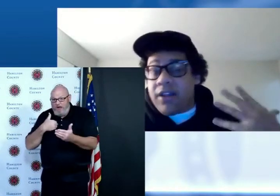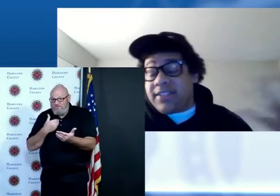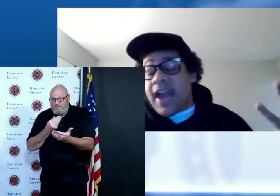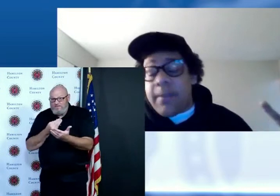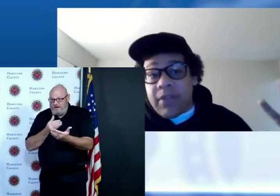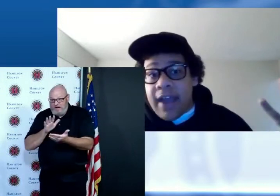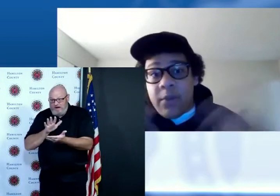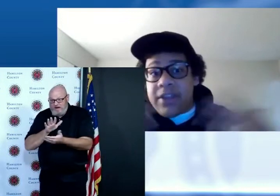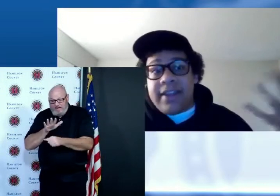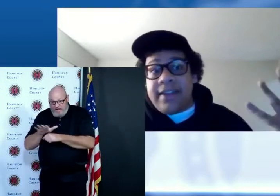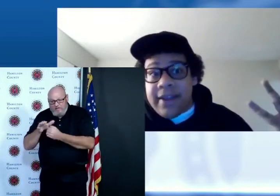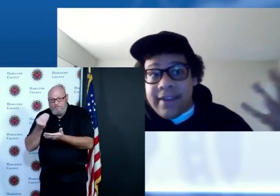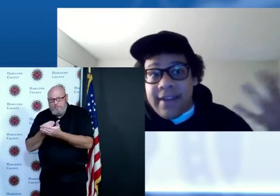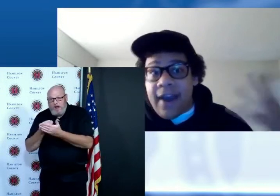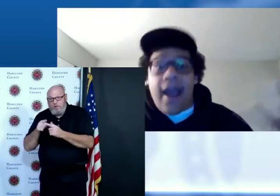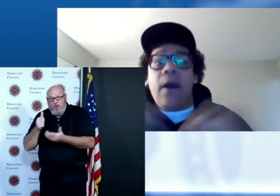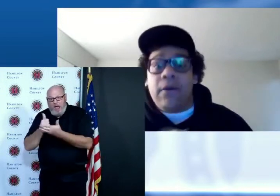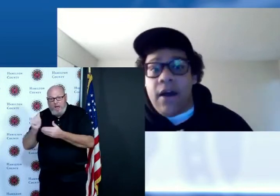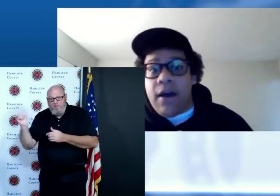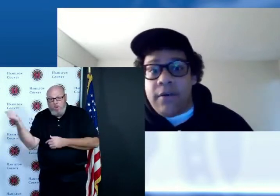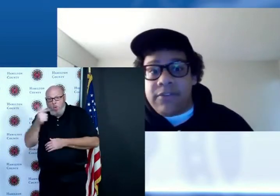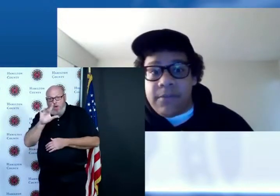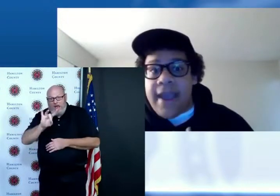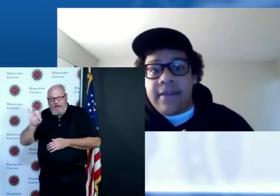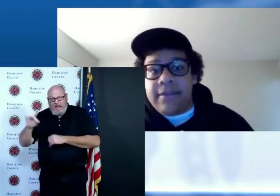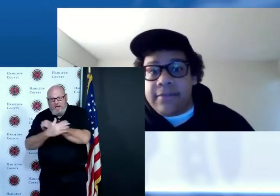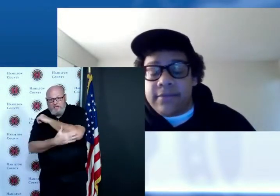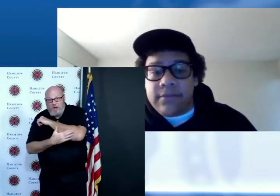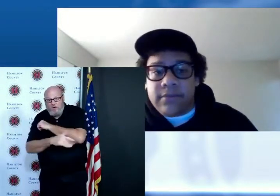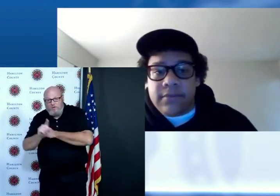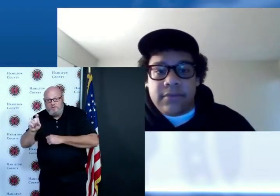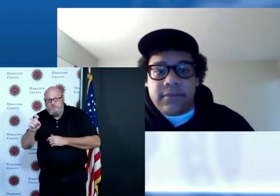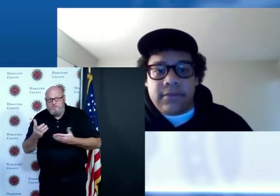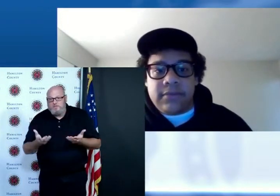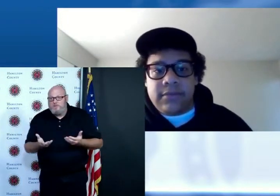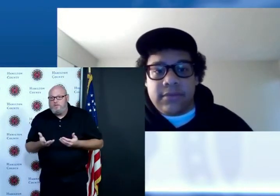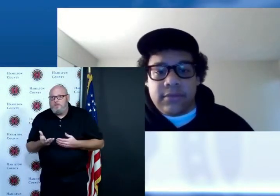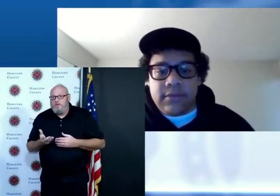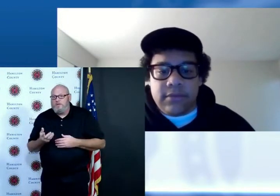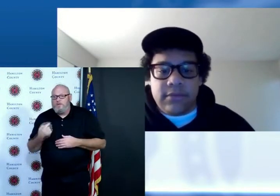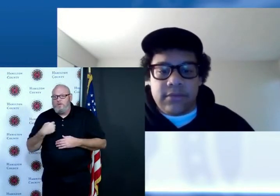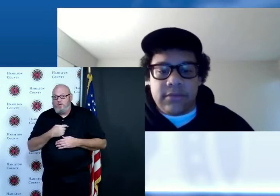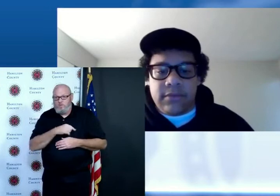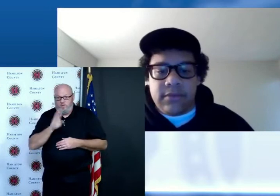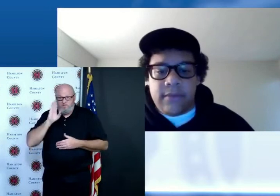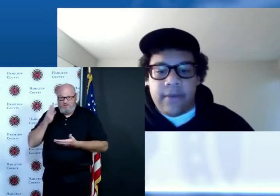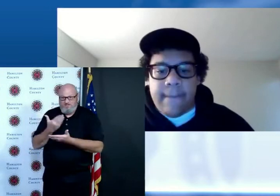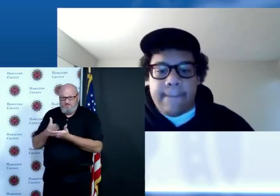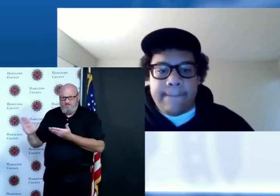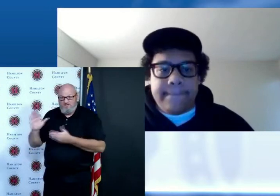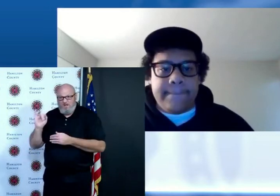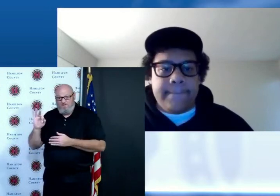does that imply we could end up getting cut out of some aid yeah so background coming from